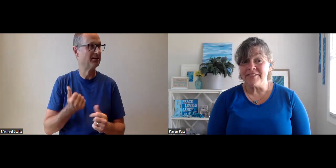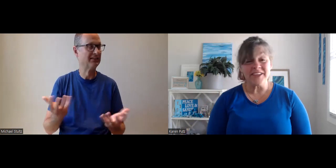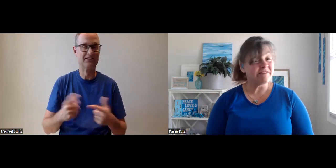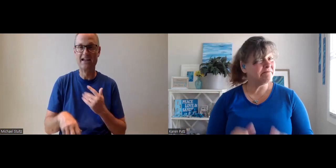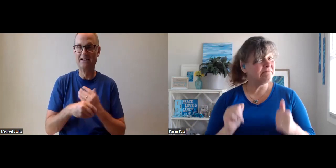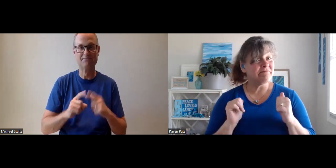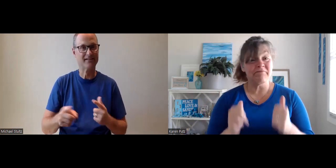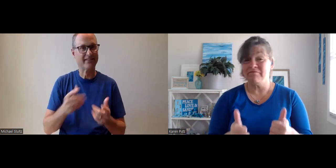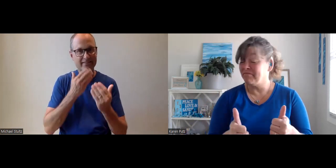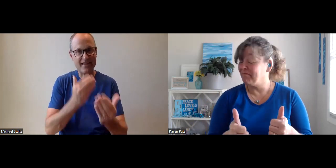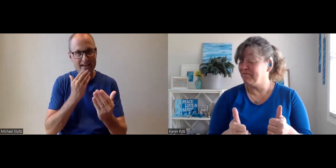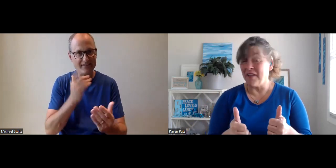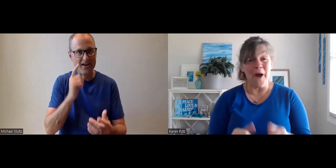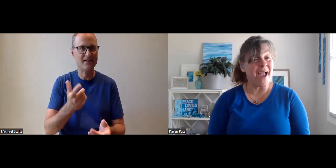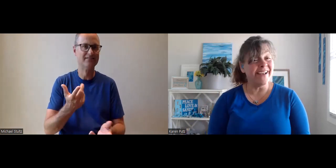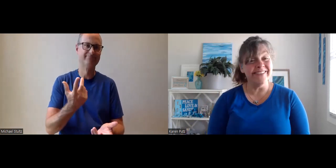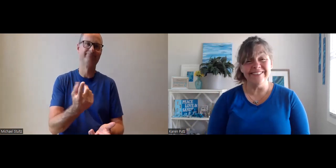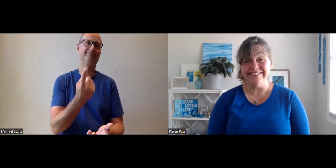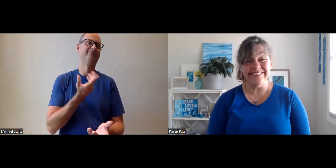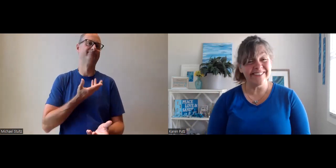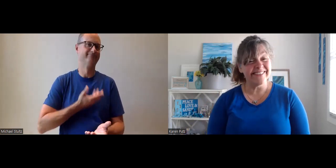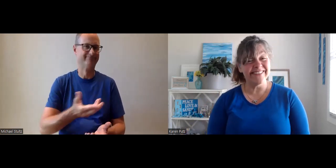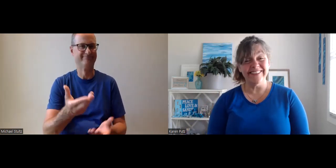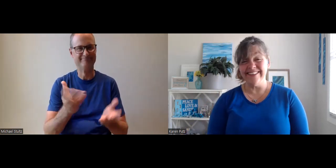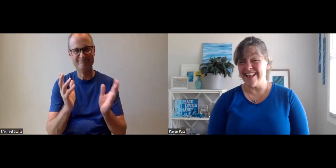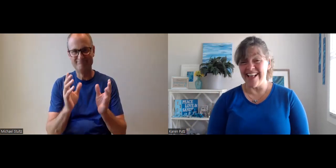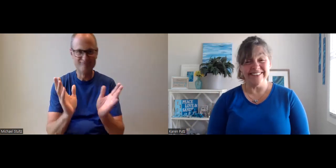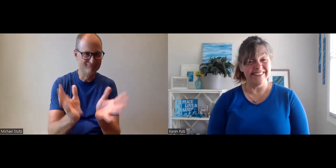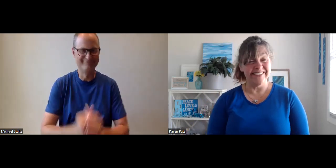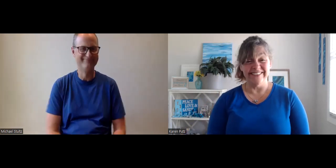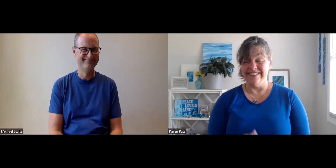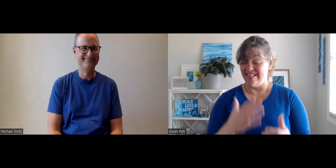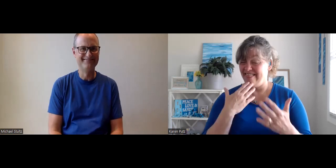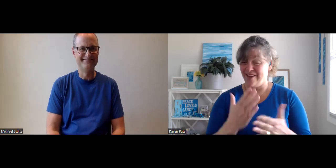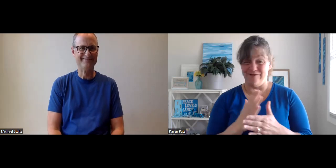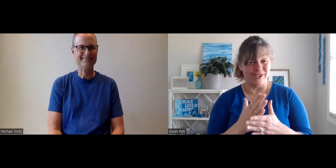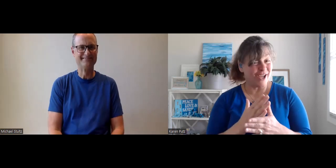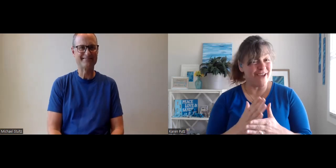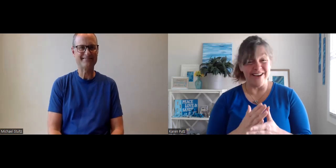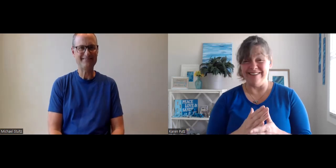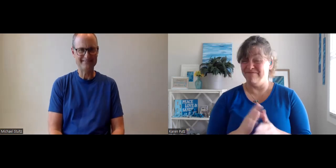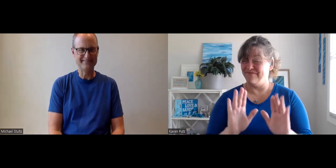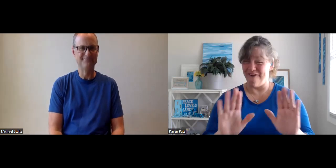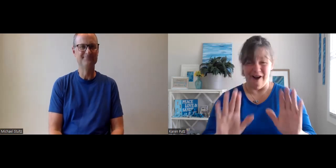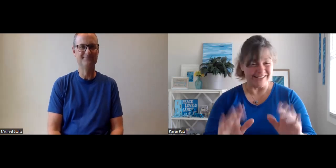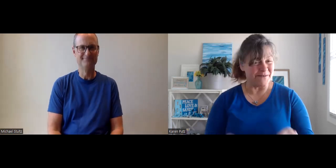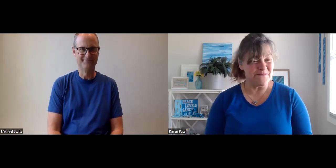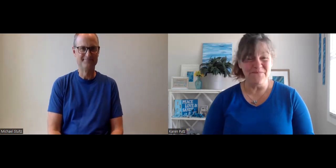is someone young or really anyone that part of hearing feel they can't,